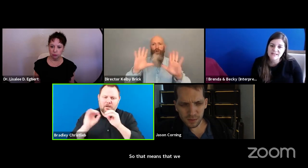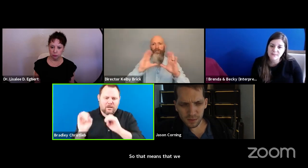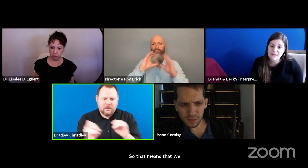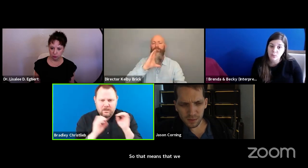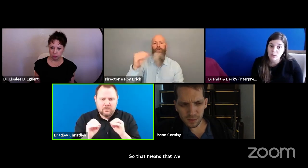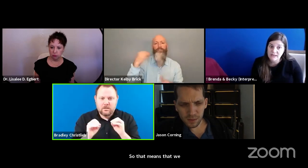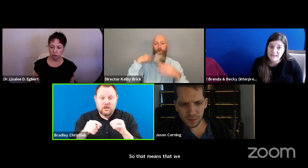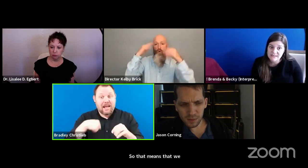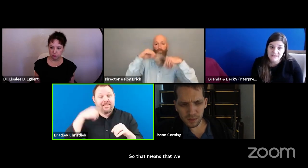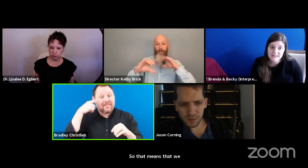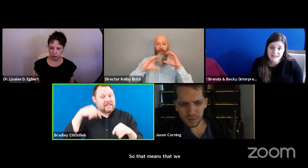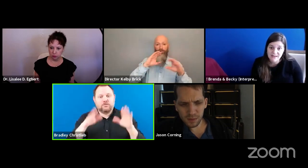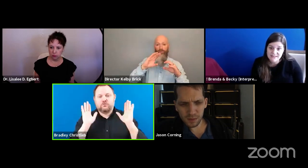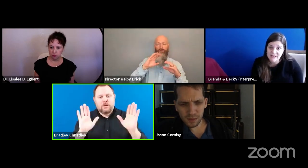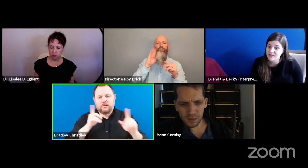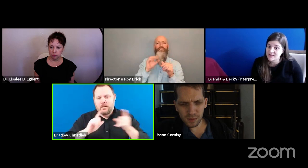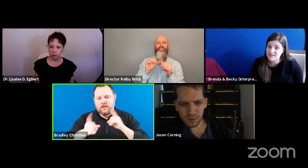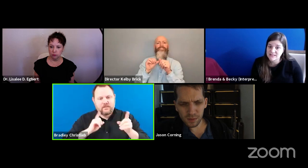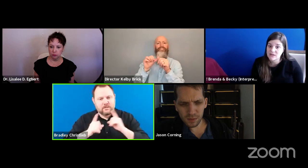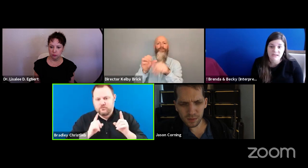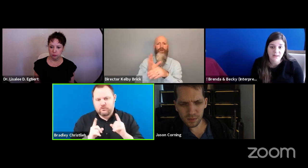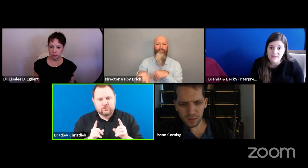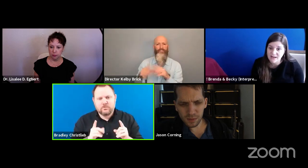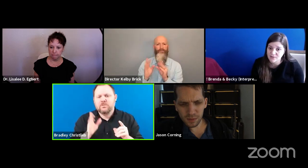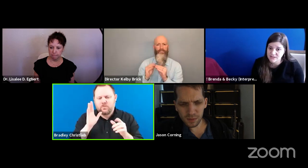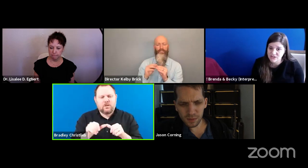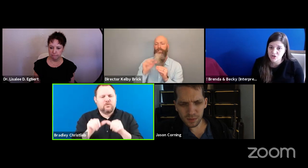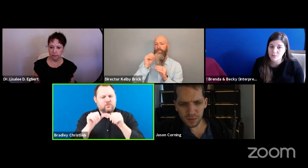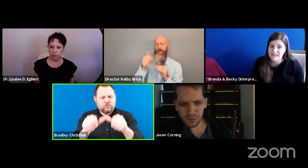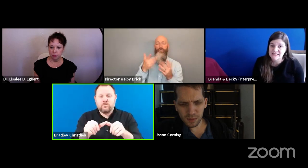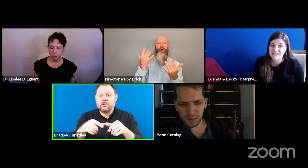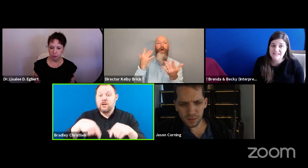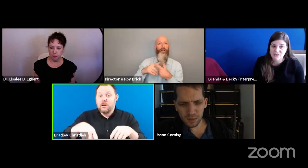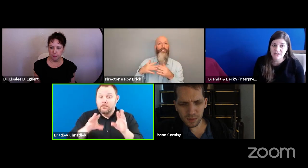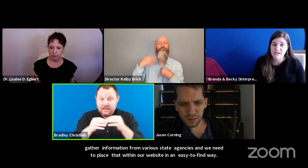That's something we need to discuss, and I think this is a timely discussion and we need